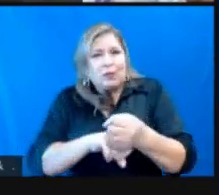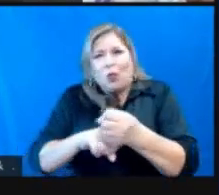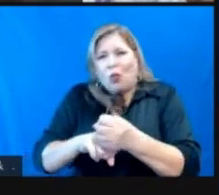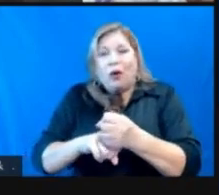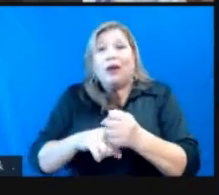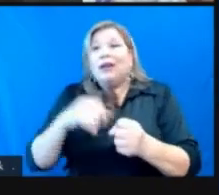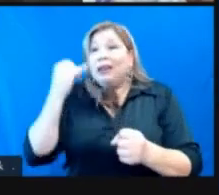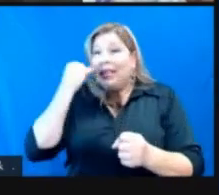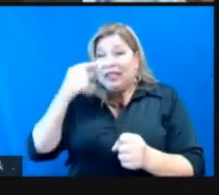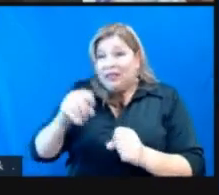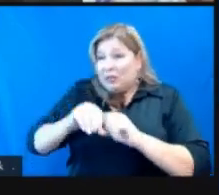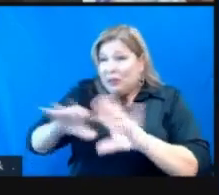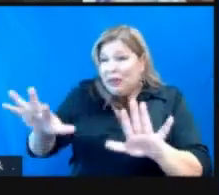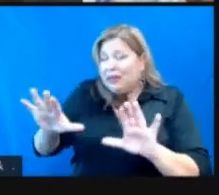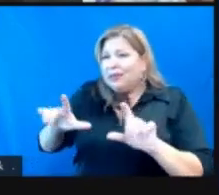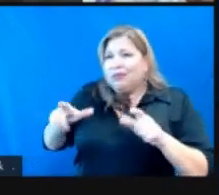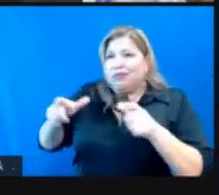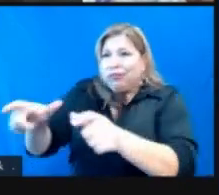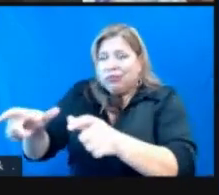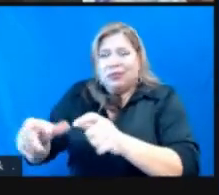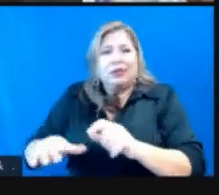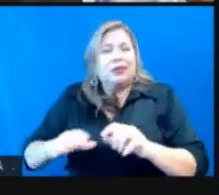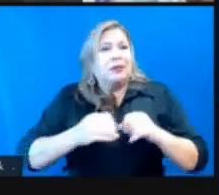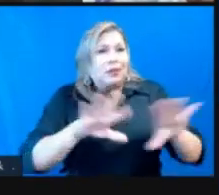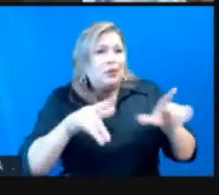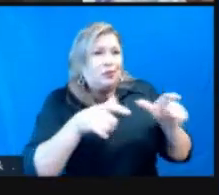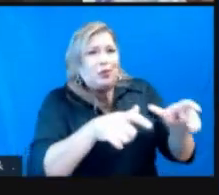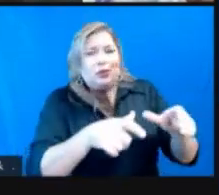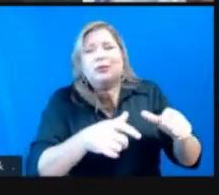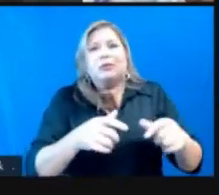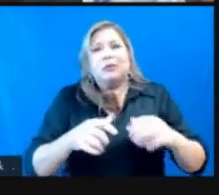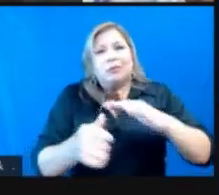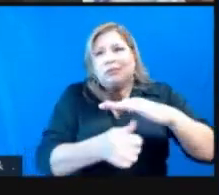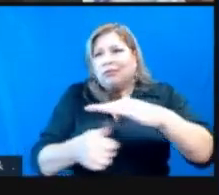when necessary and quarantine at other times so that we can stem the tide